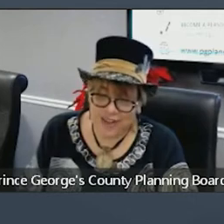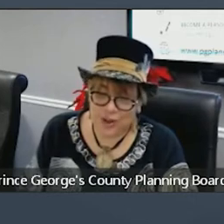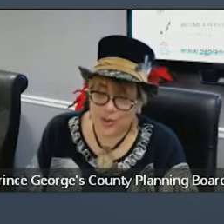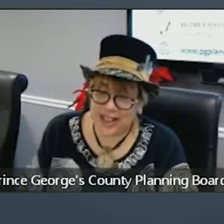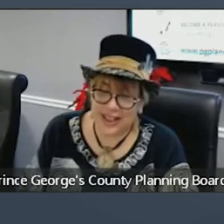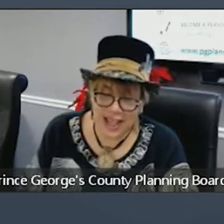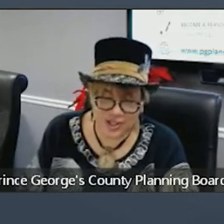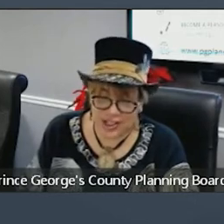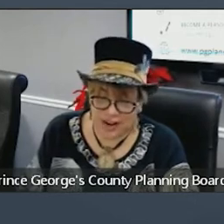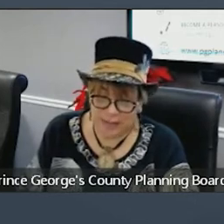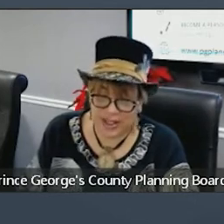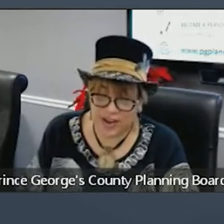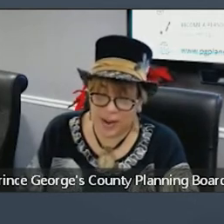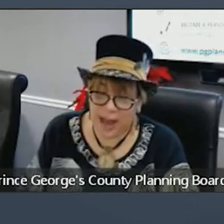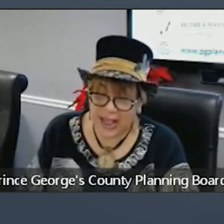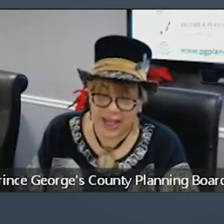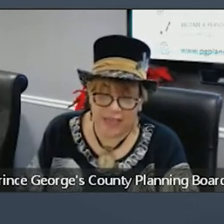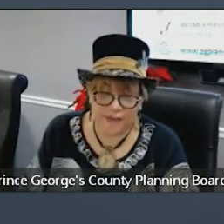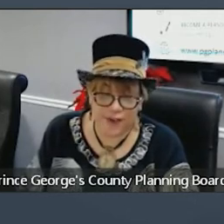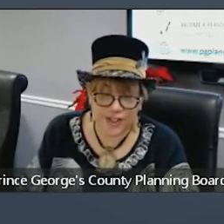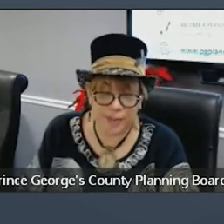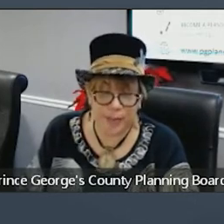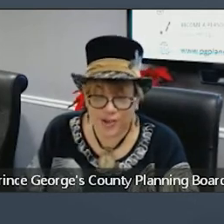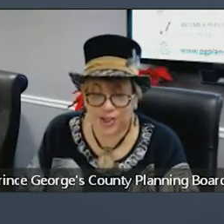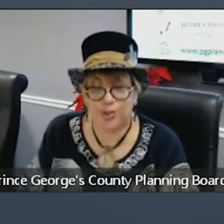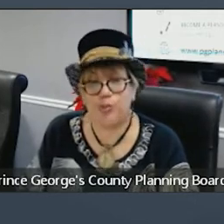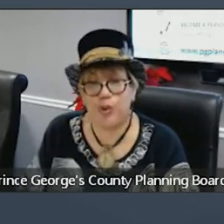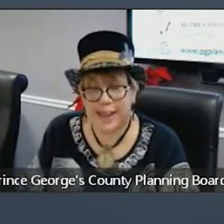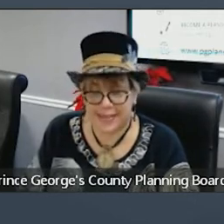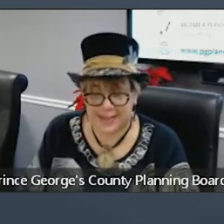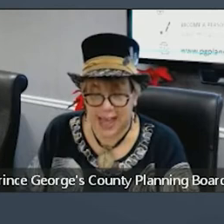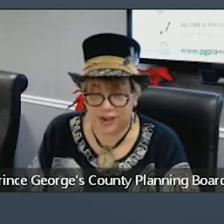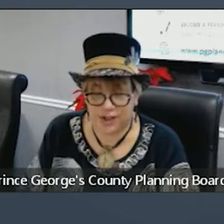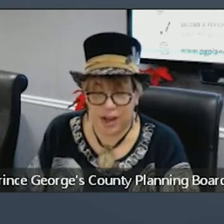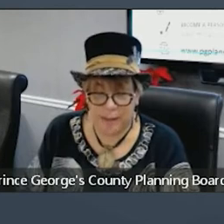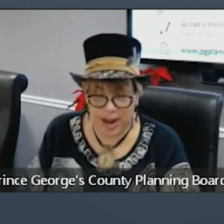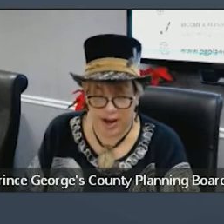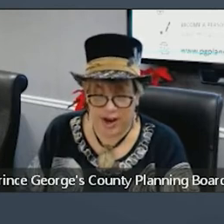who was the legendary, a military pilot and the first person to break the sound barrier.